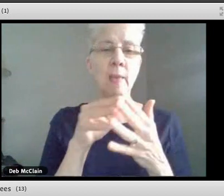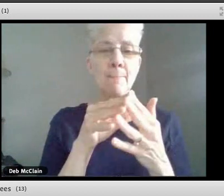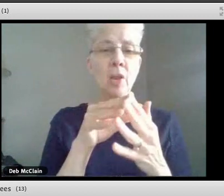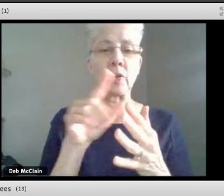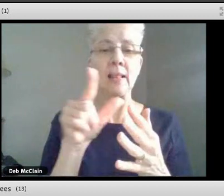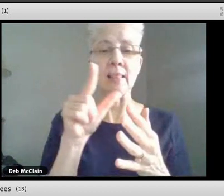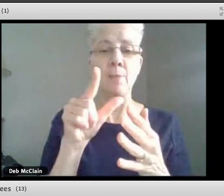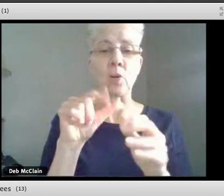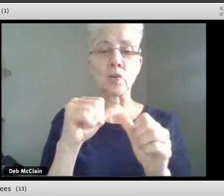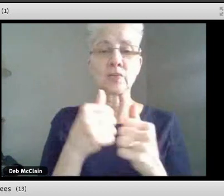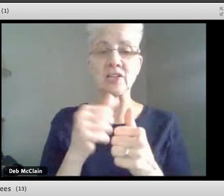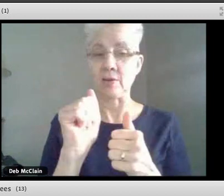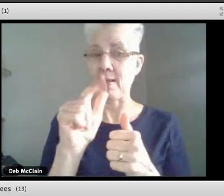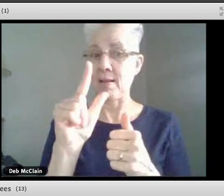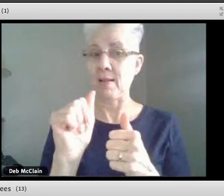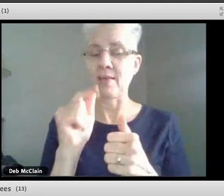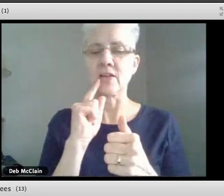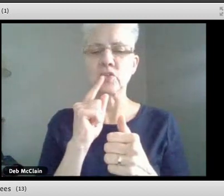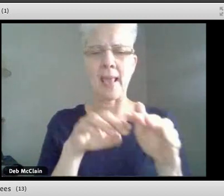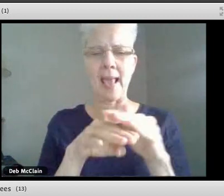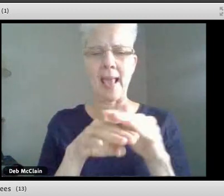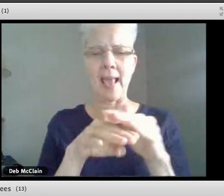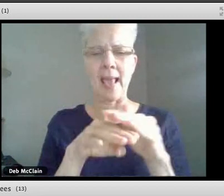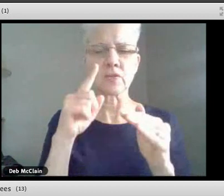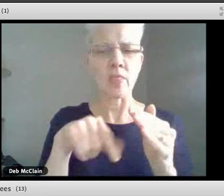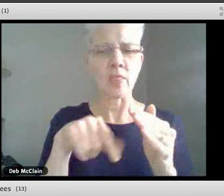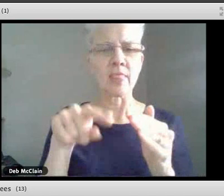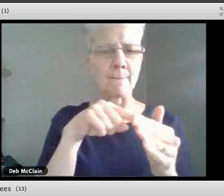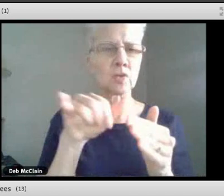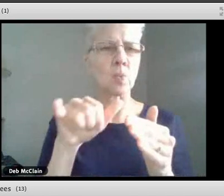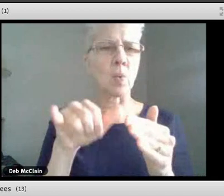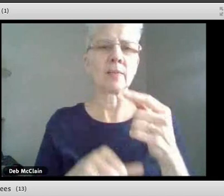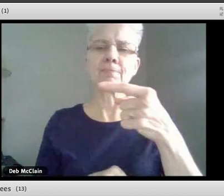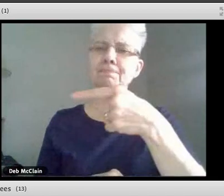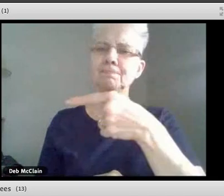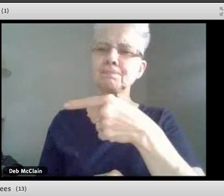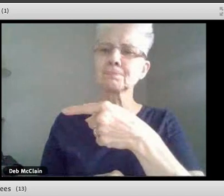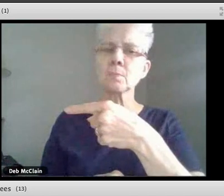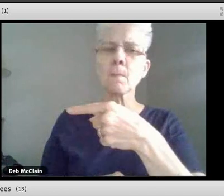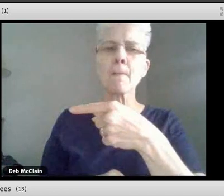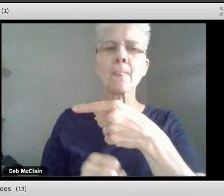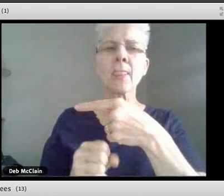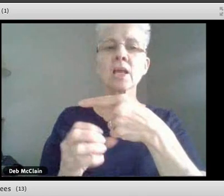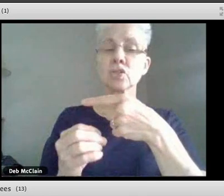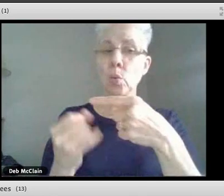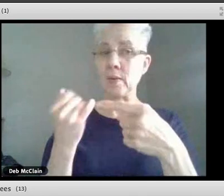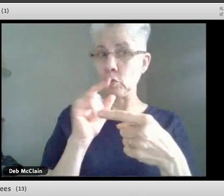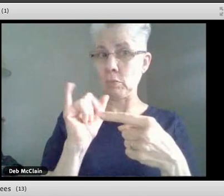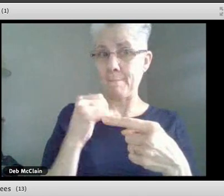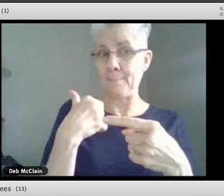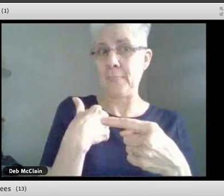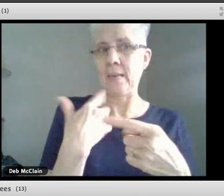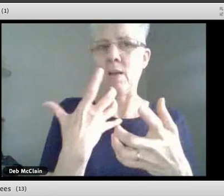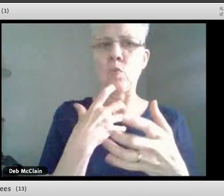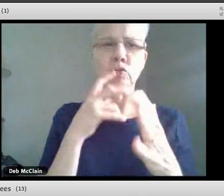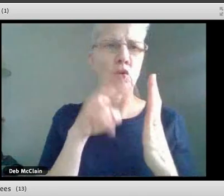there should be an accessible method for those. Okay, so if you're like me, I like to look at the numbers,